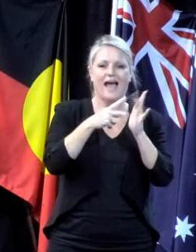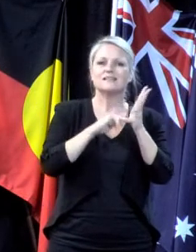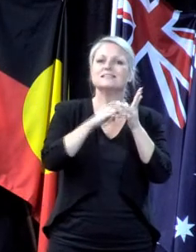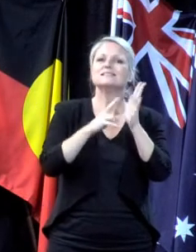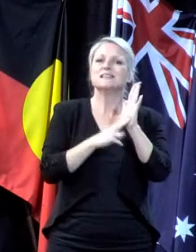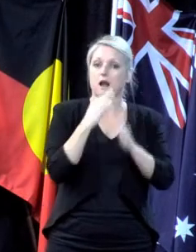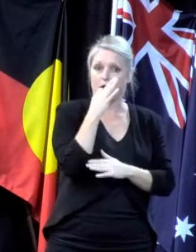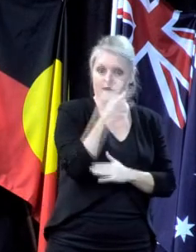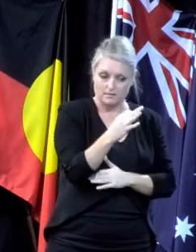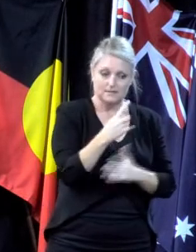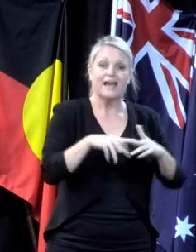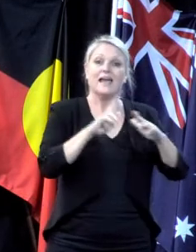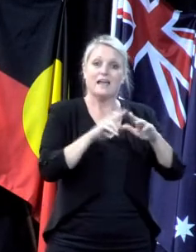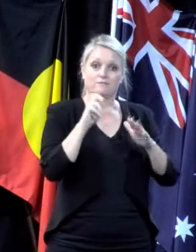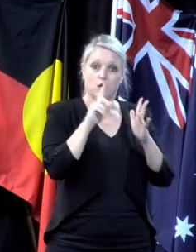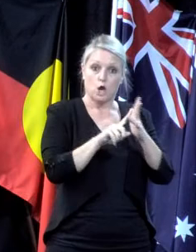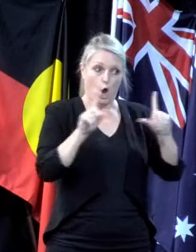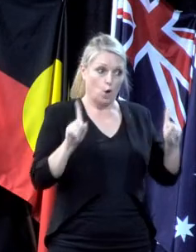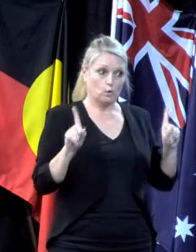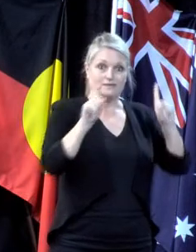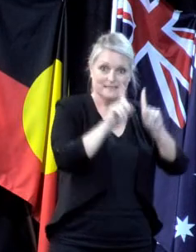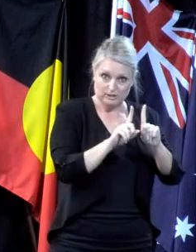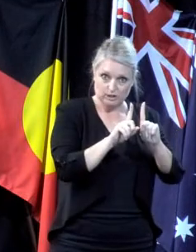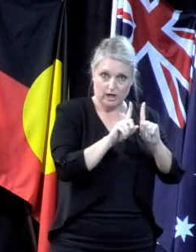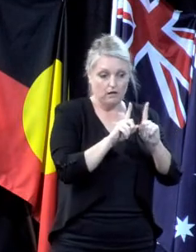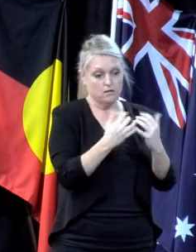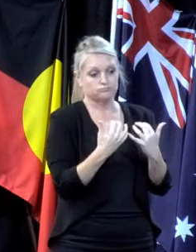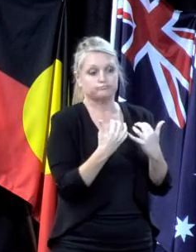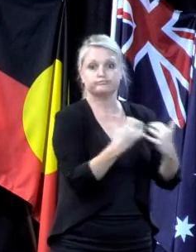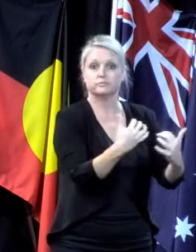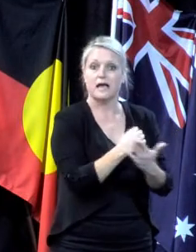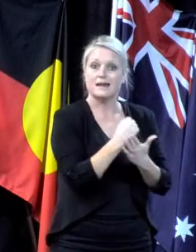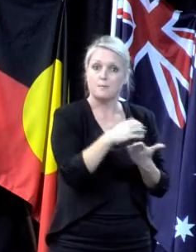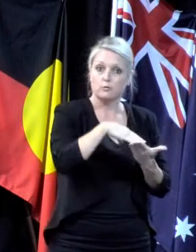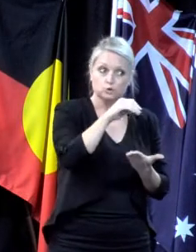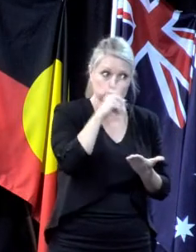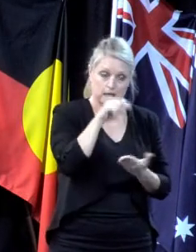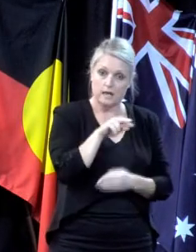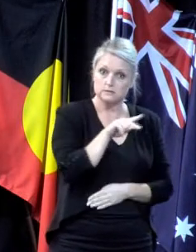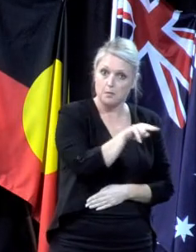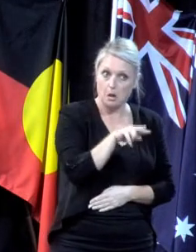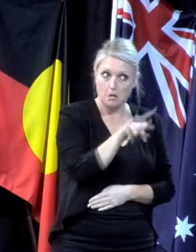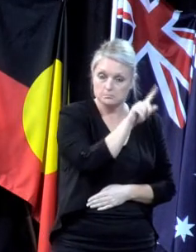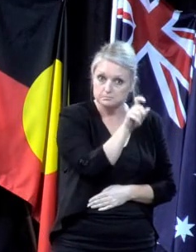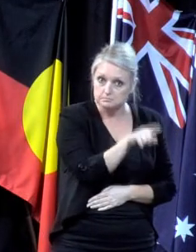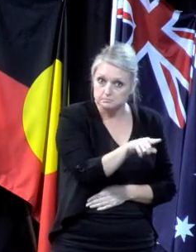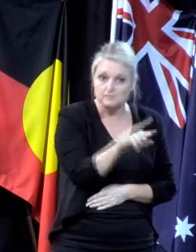question of the economics of it. So can you slightly increase - - - No.